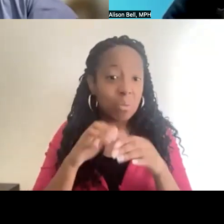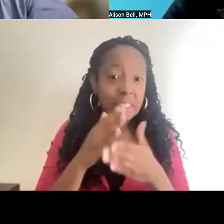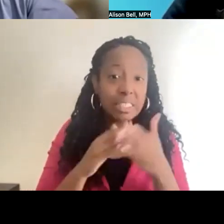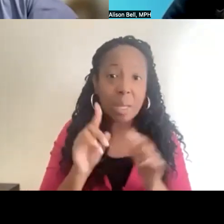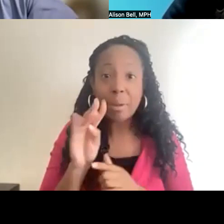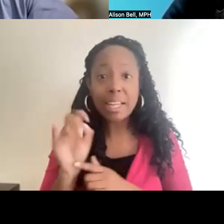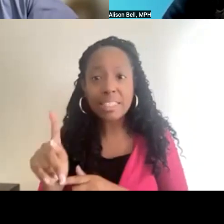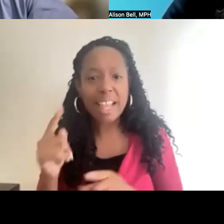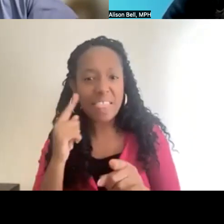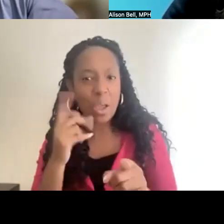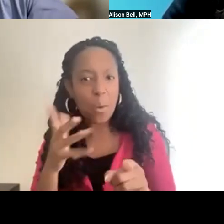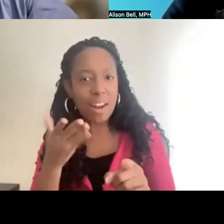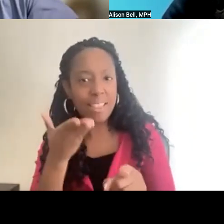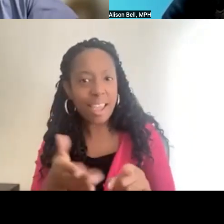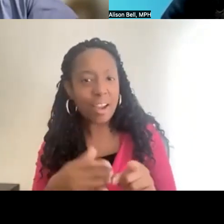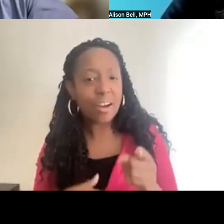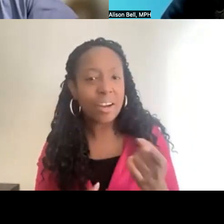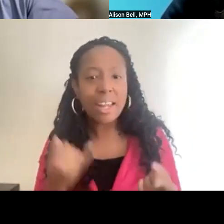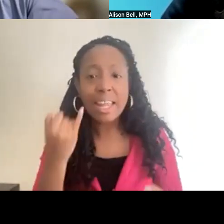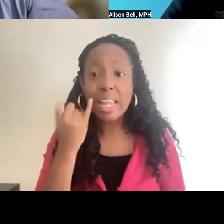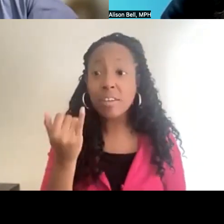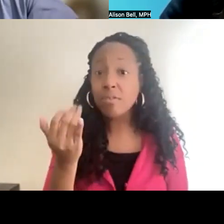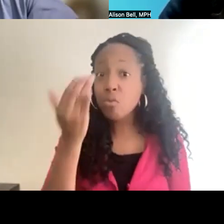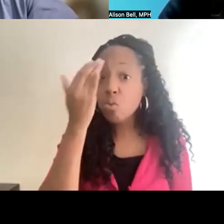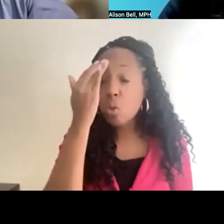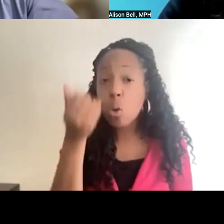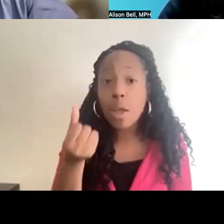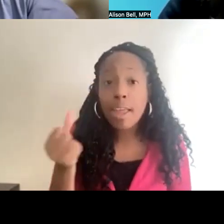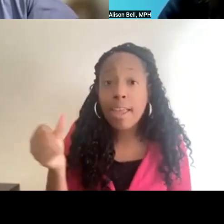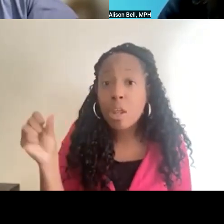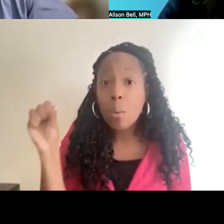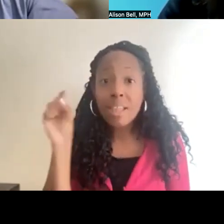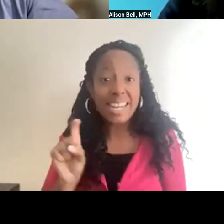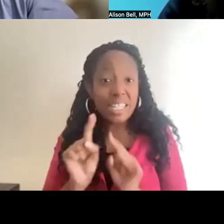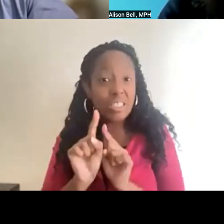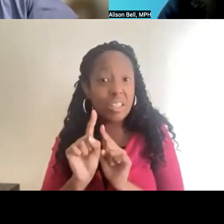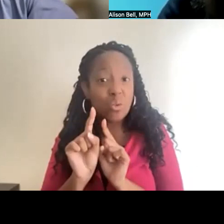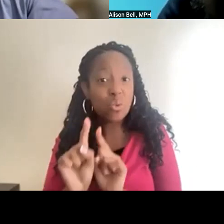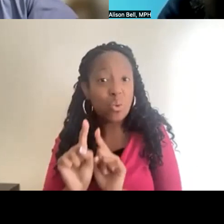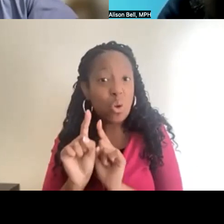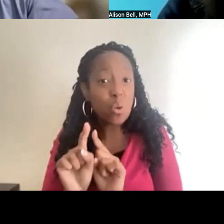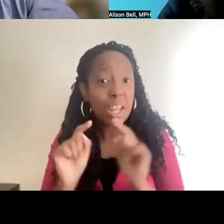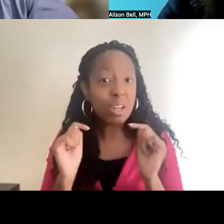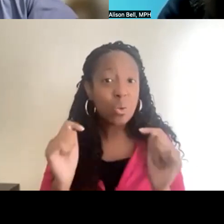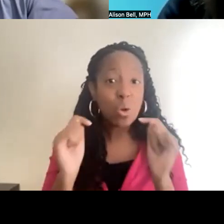oh and if if anybody knows somebody who needs tutoring um or other kinds of instructional